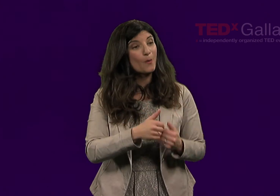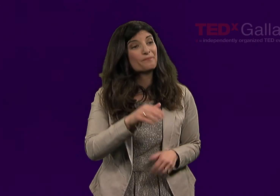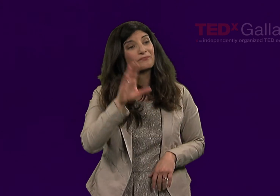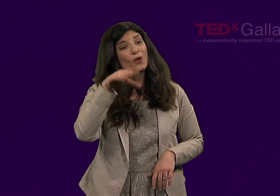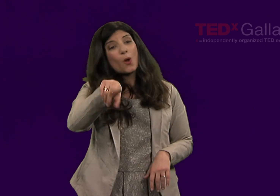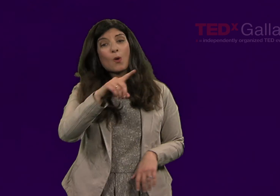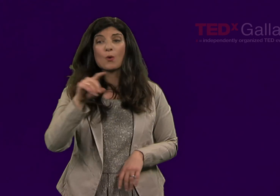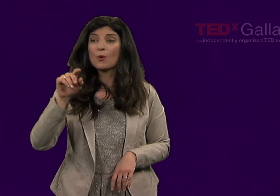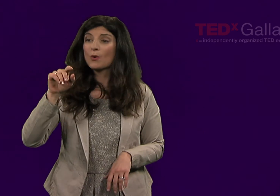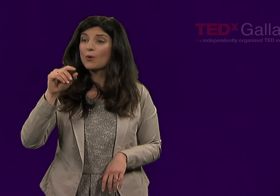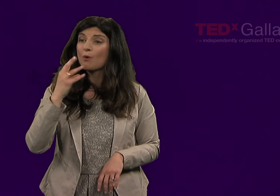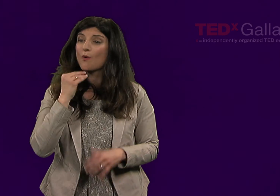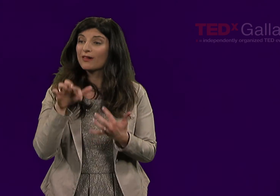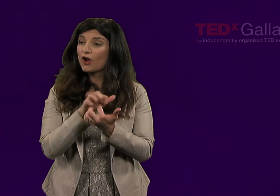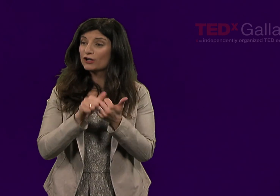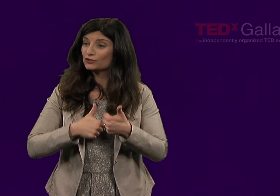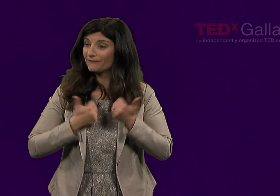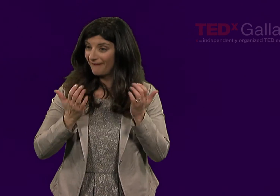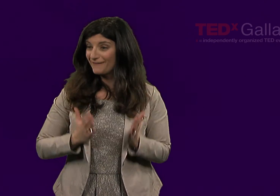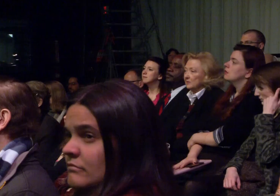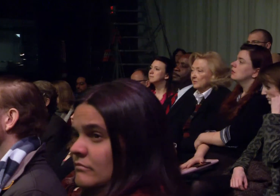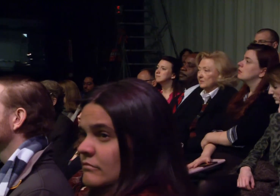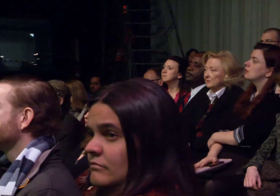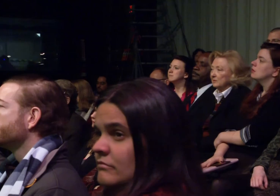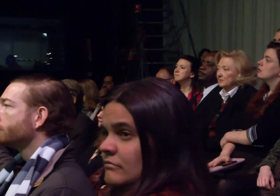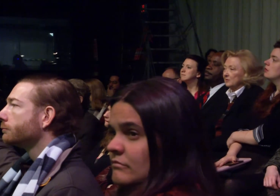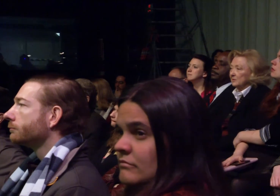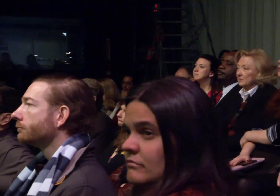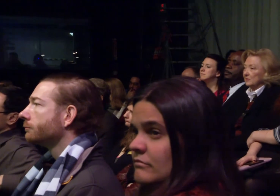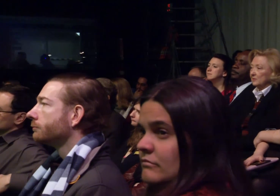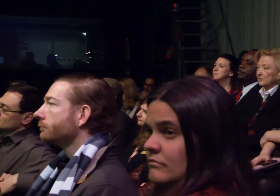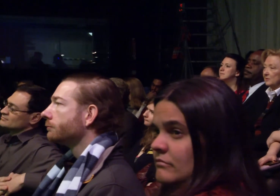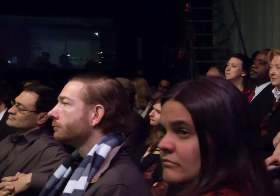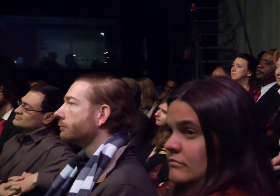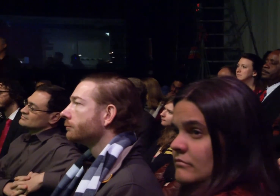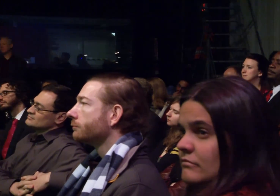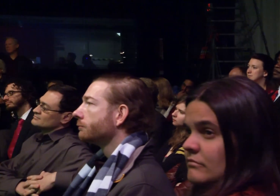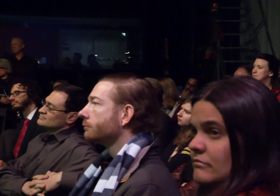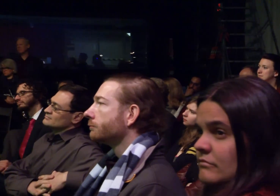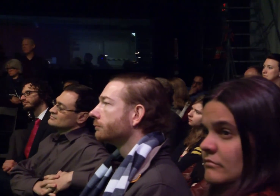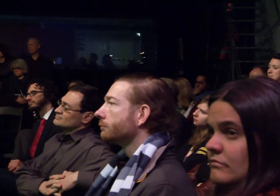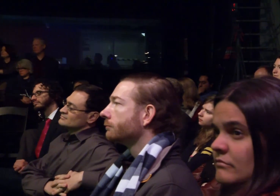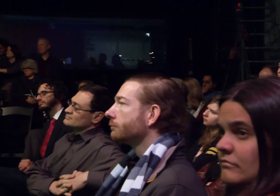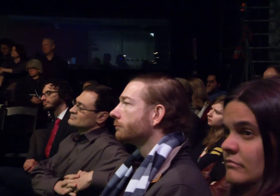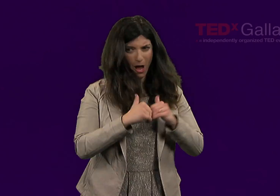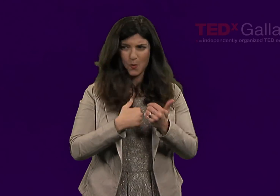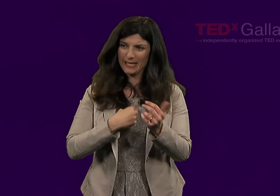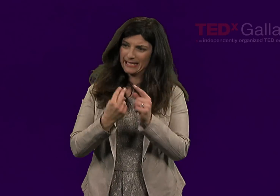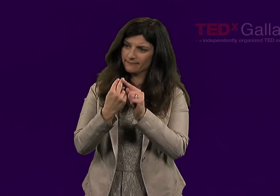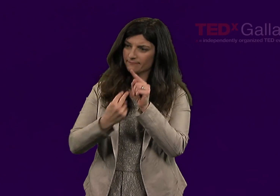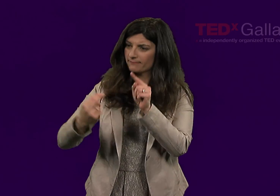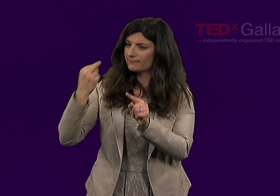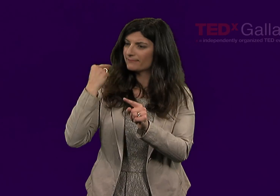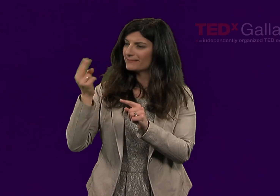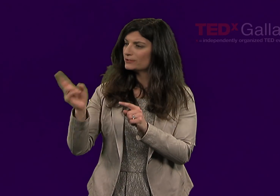Many of them escaped Nazi Germany, and as a result, families of survivors have come together, looking to find a way to remember the history